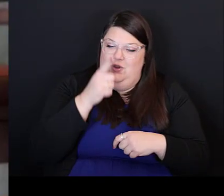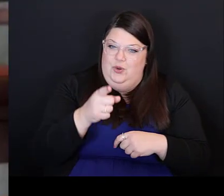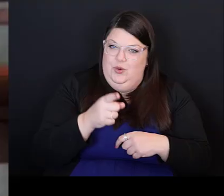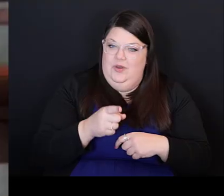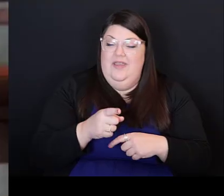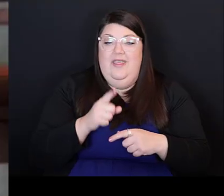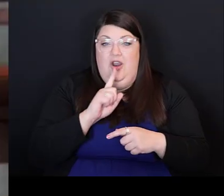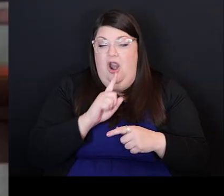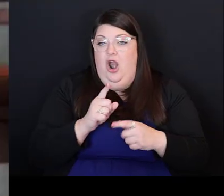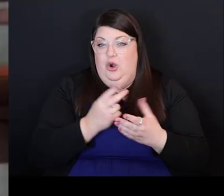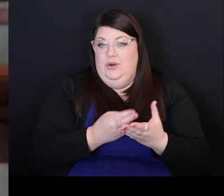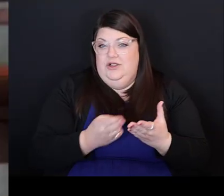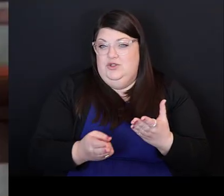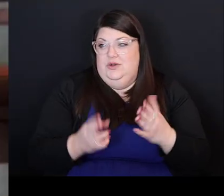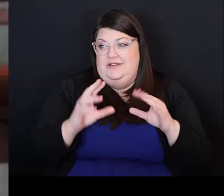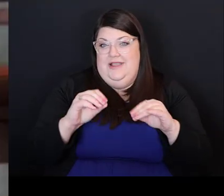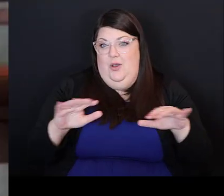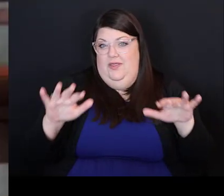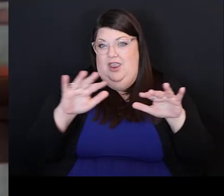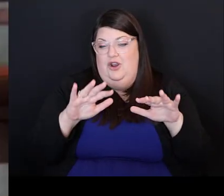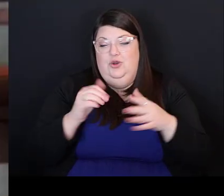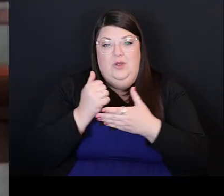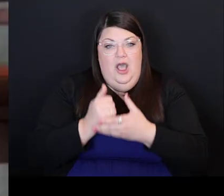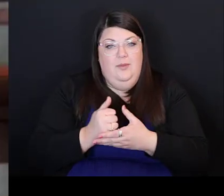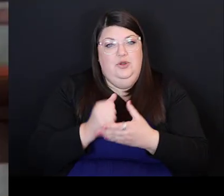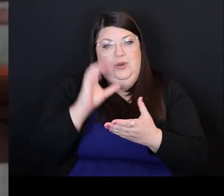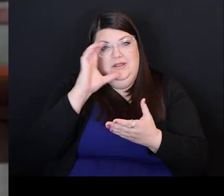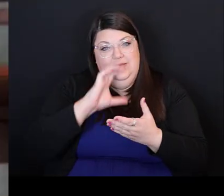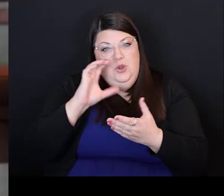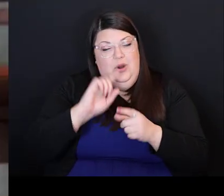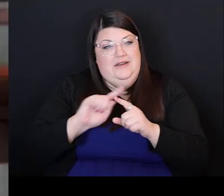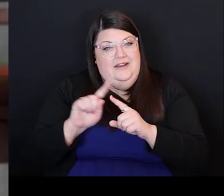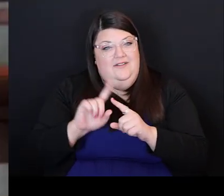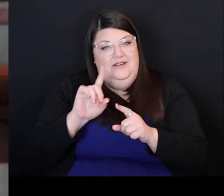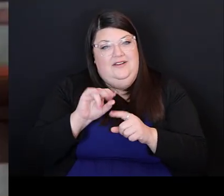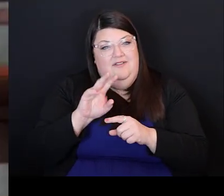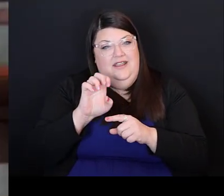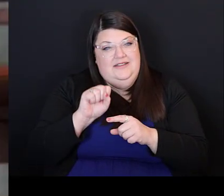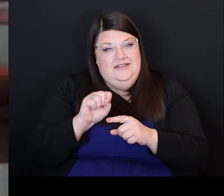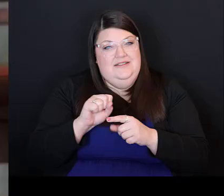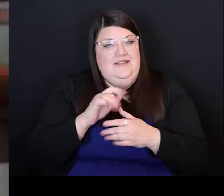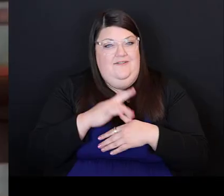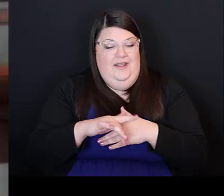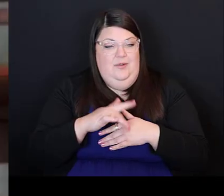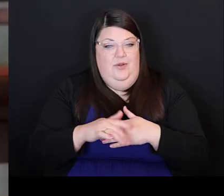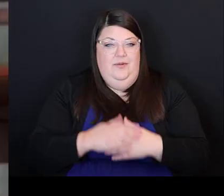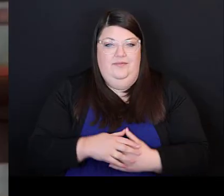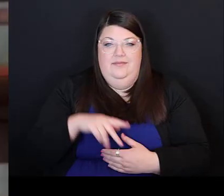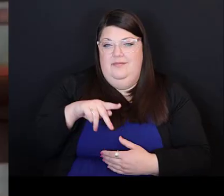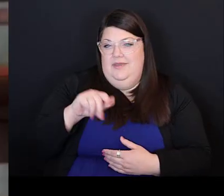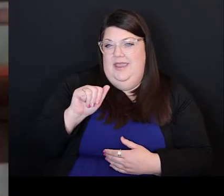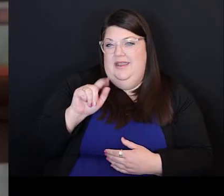technology can be for you and that there are resources out there to help you explore the different devices that are available.